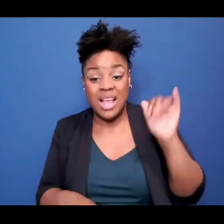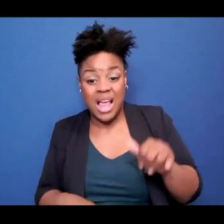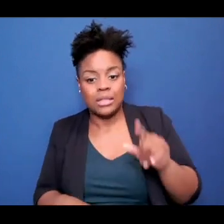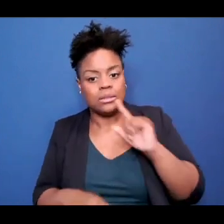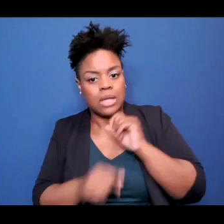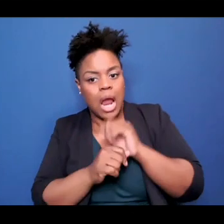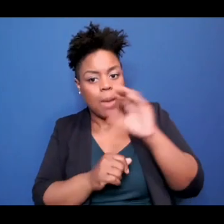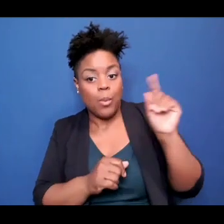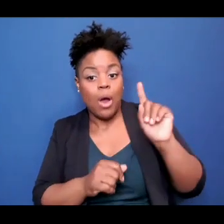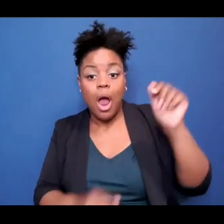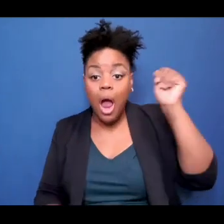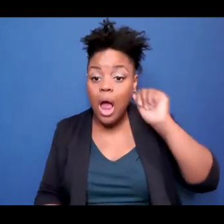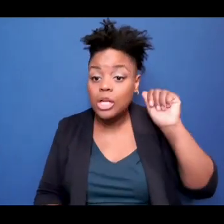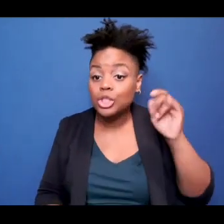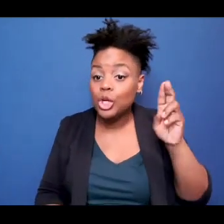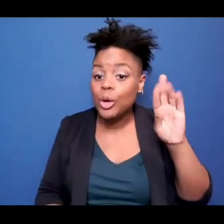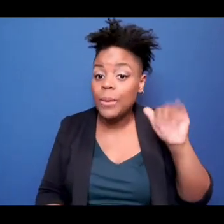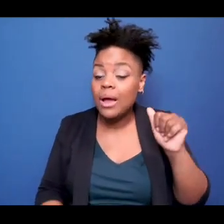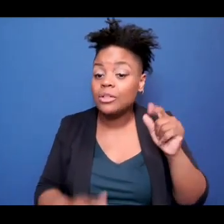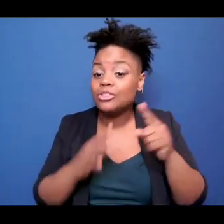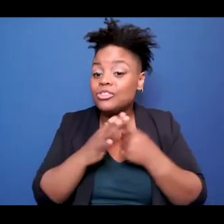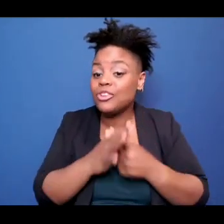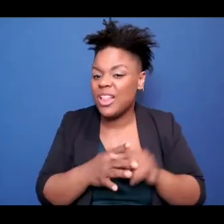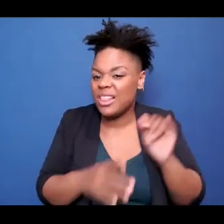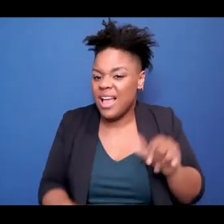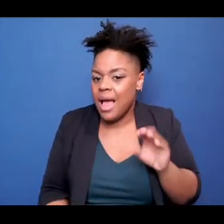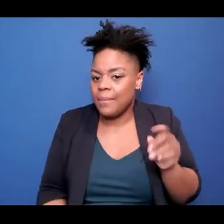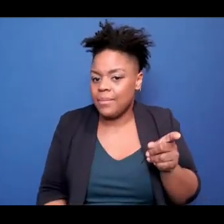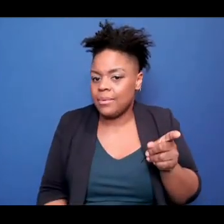WHENCE AUNT JEMIMA ACTUALLY ORIGINATED.